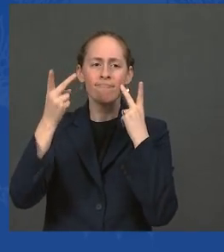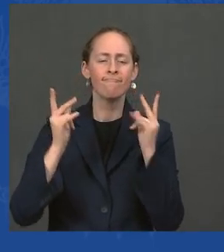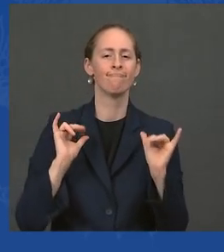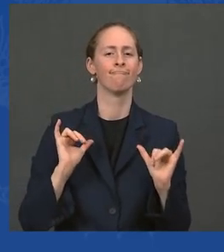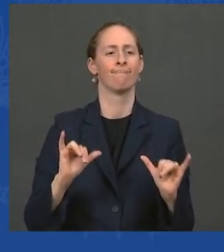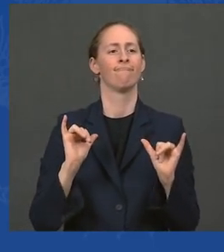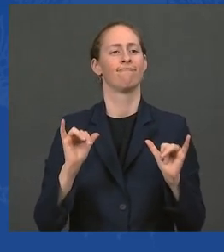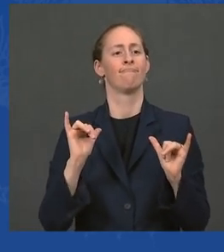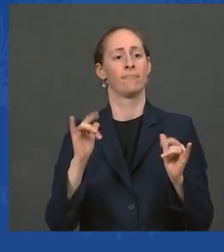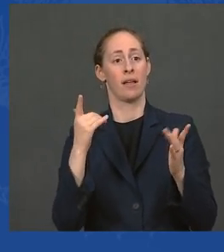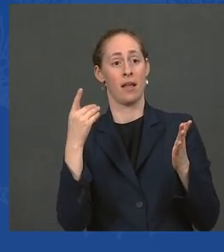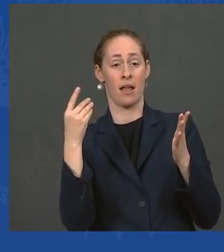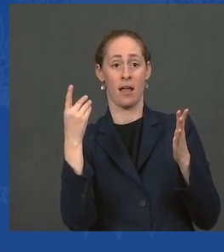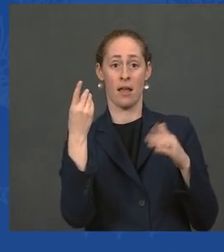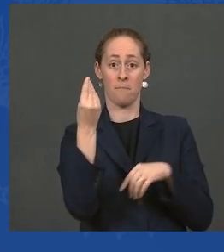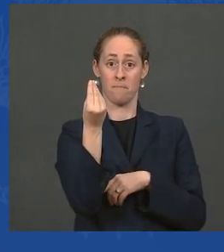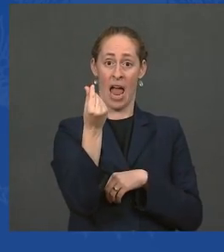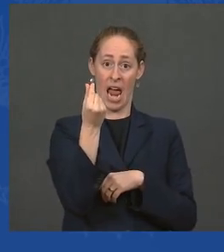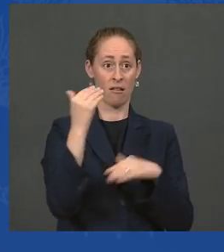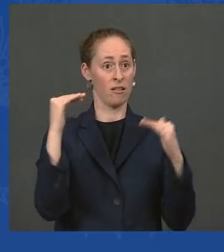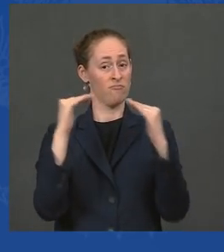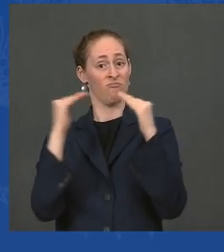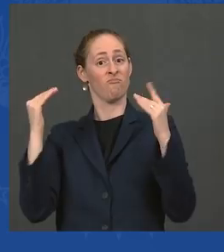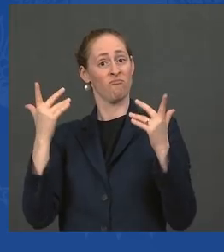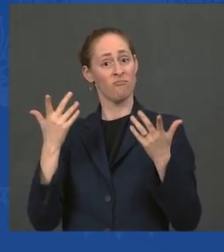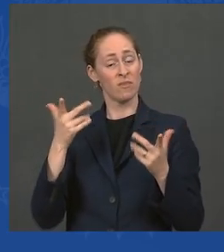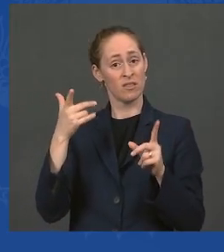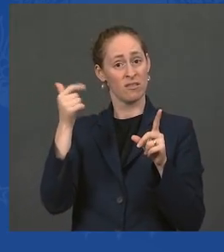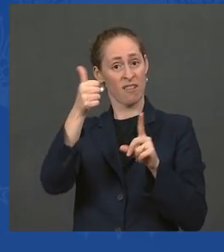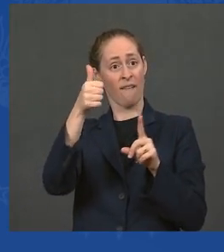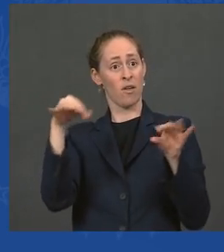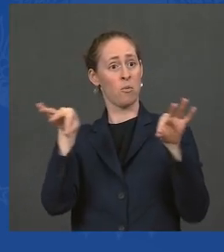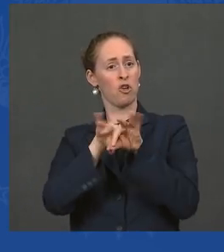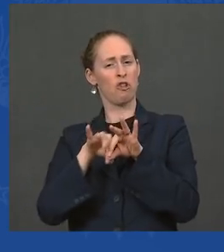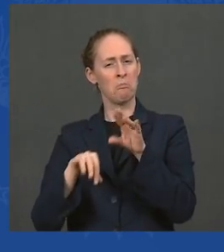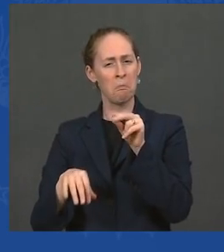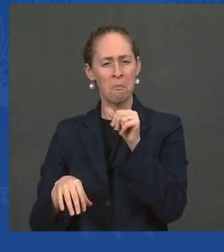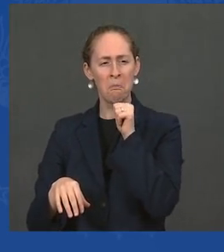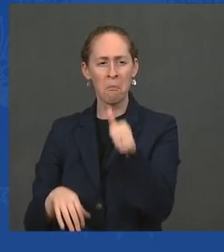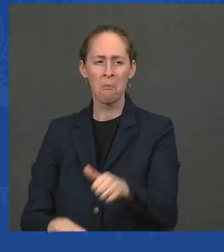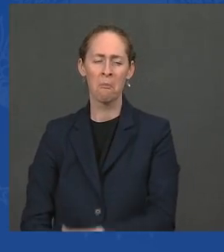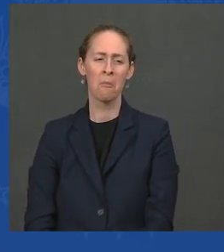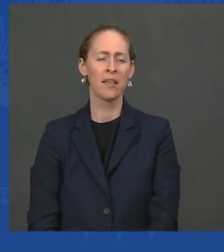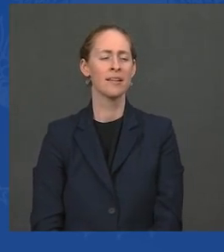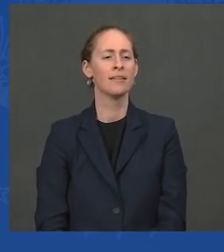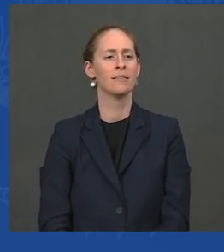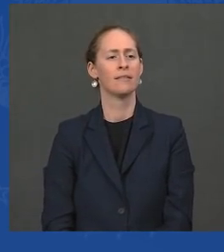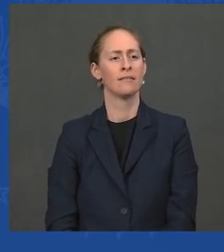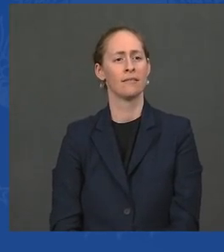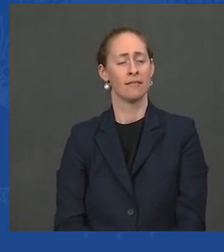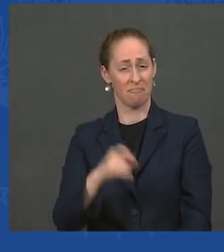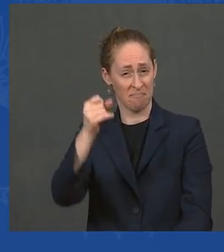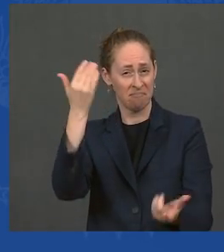I learned -- he told me, and it's not a joke -- those of you who know, we know it to be true, and you guys know it -- is that,